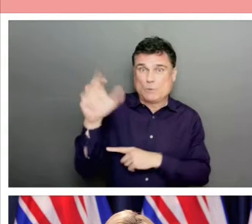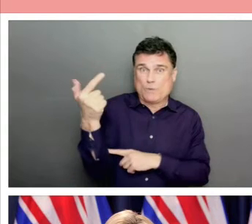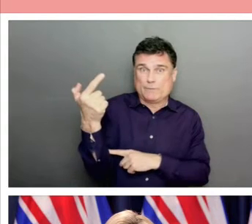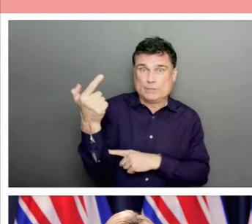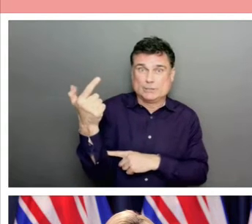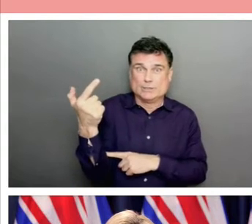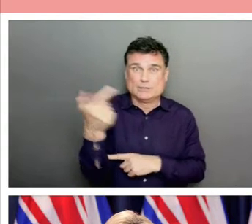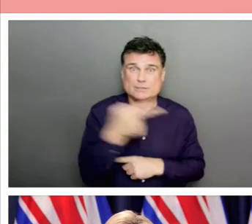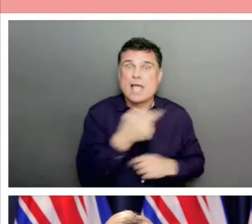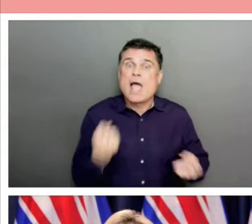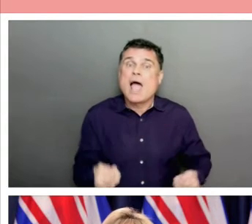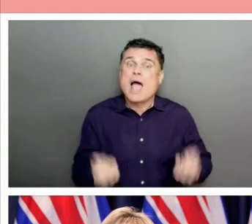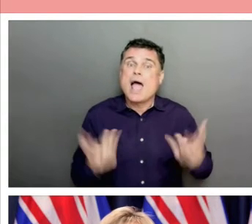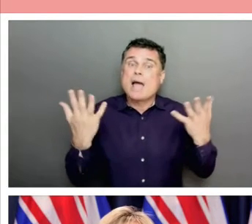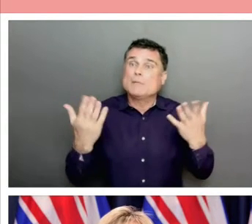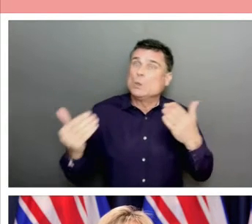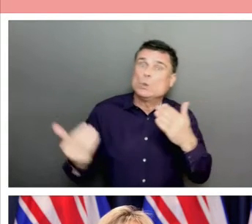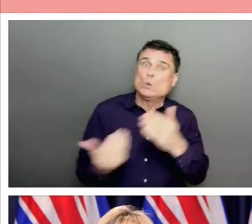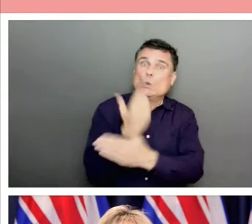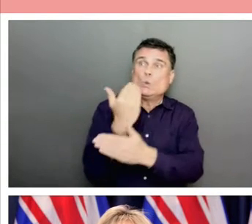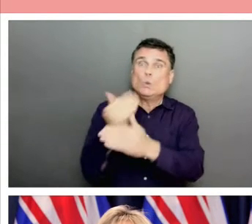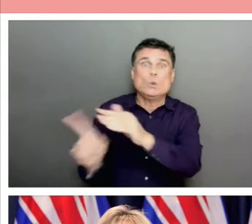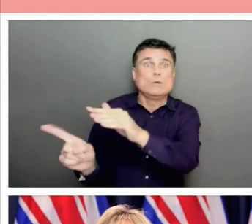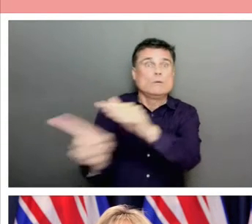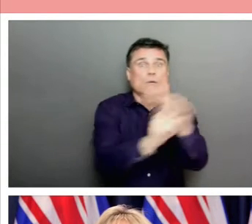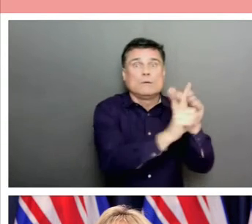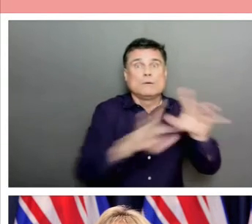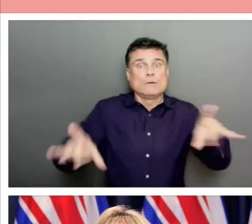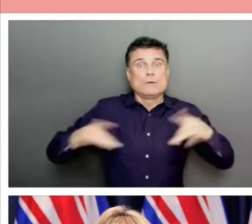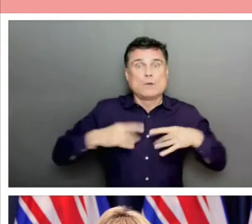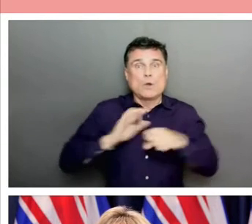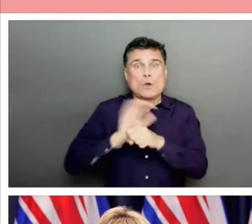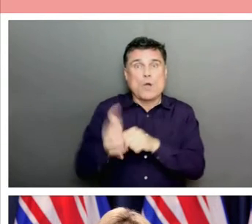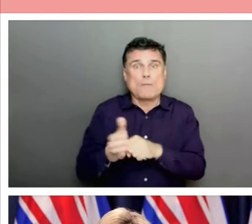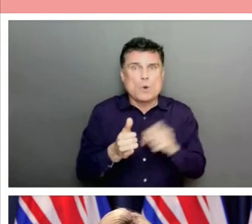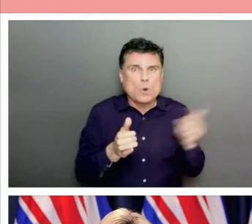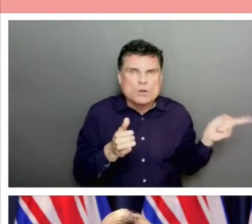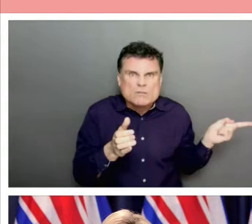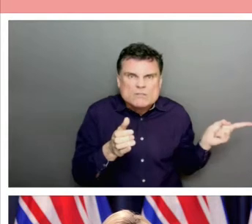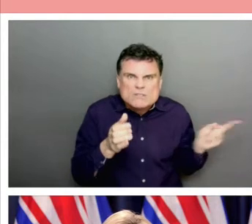new cases that week, and it was one of the most difficult weeks for us